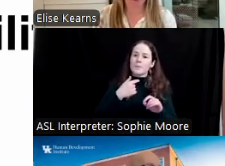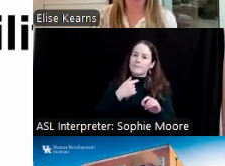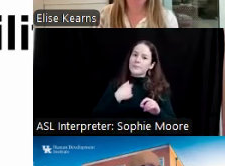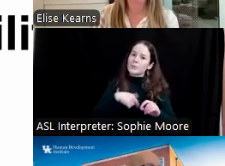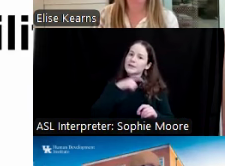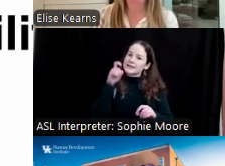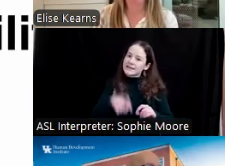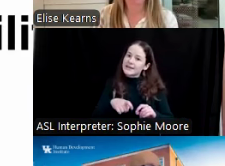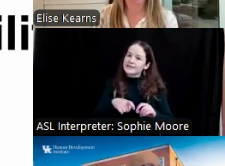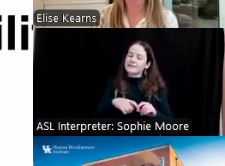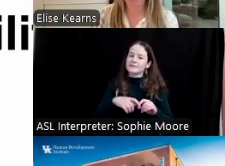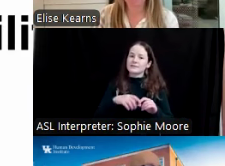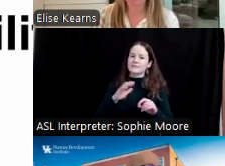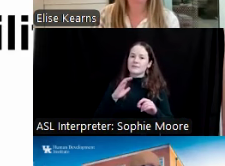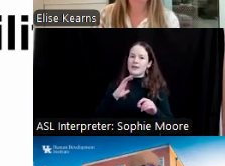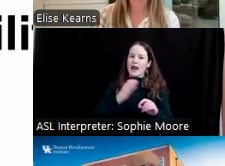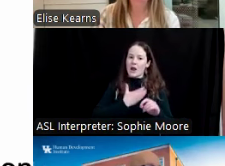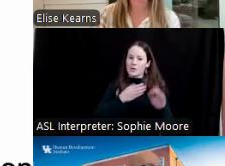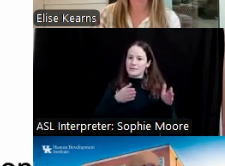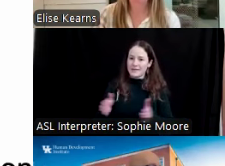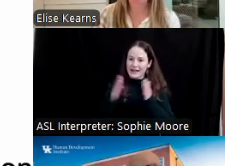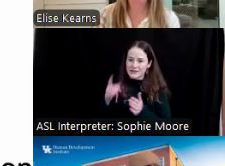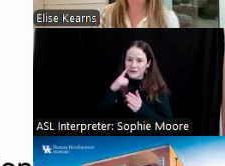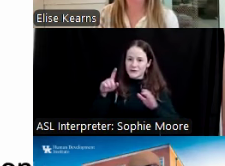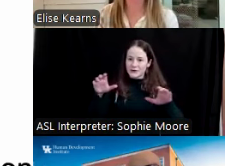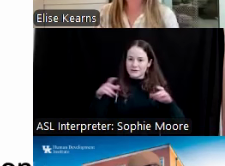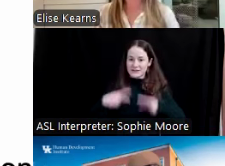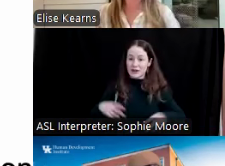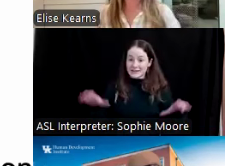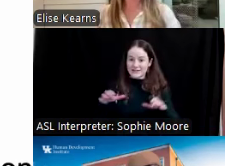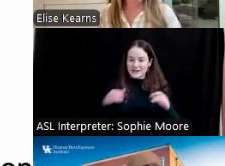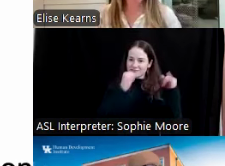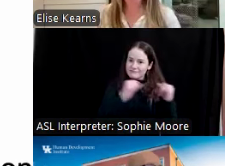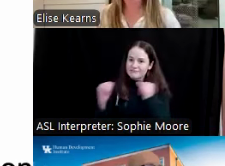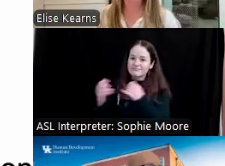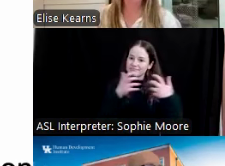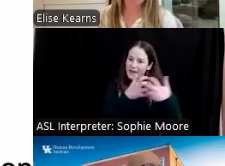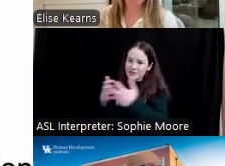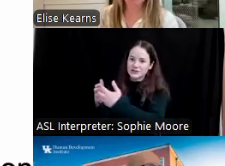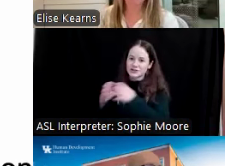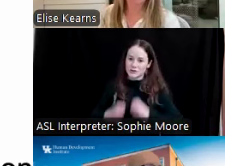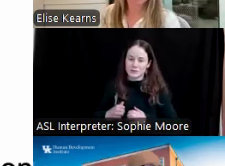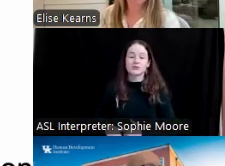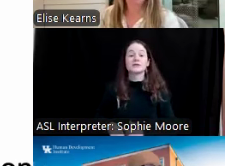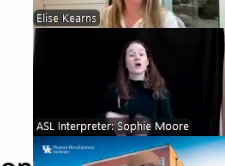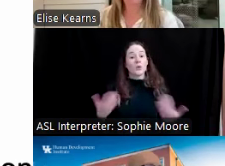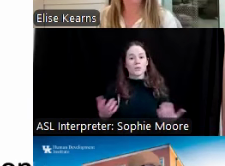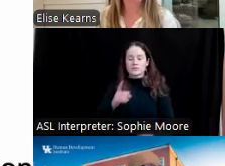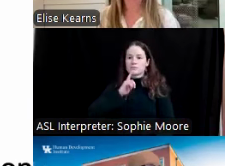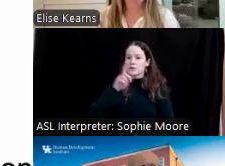with disabilities. Okay. So, what are some practical recommendations? The focus is on moving